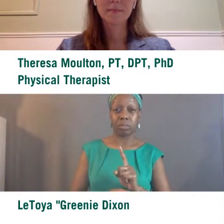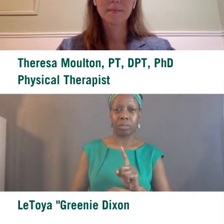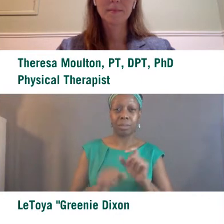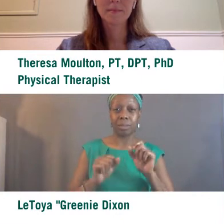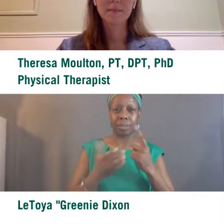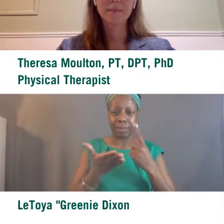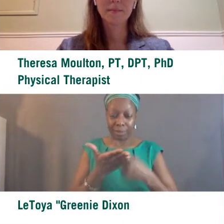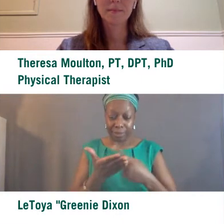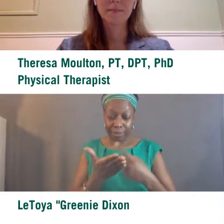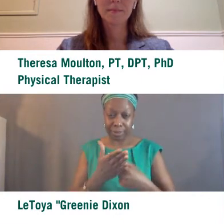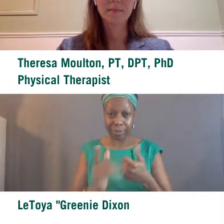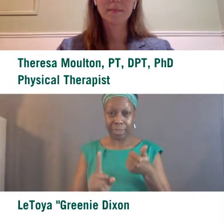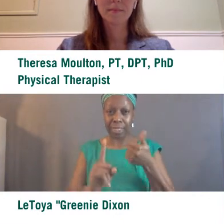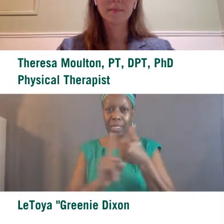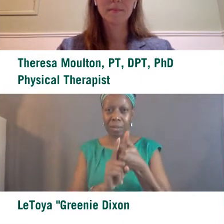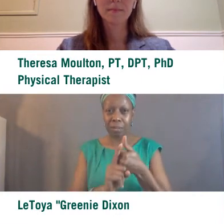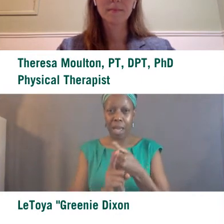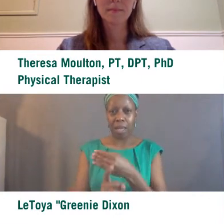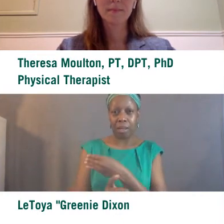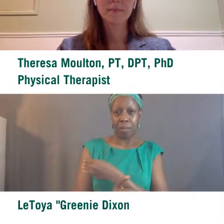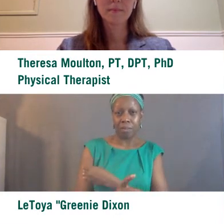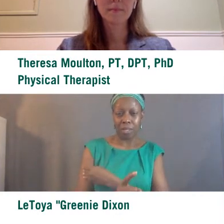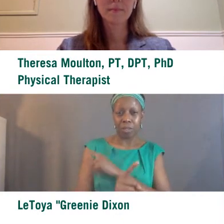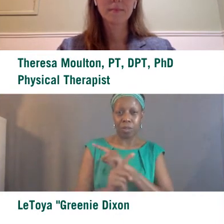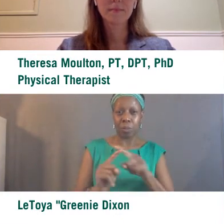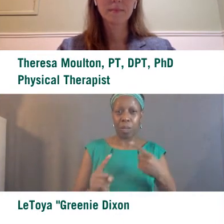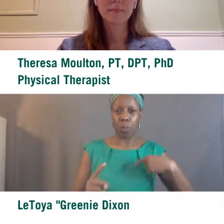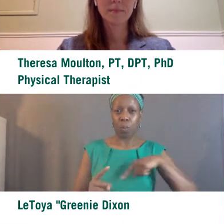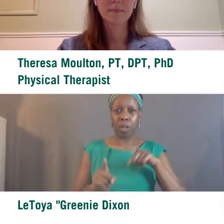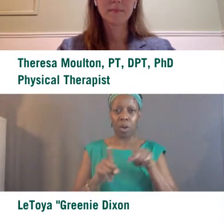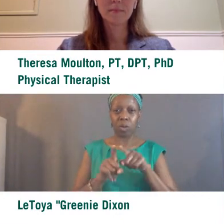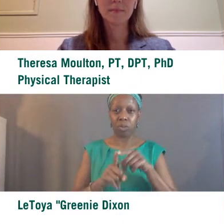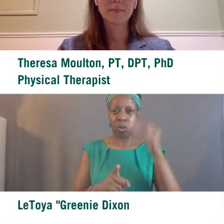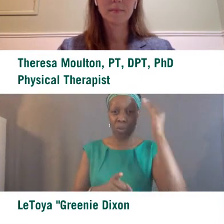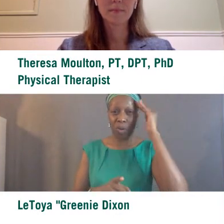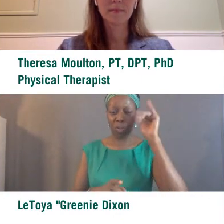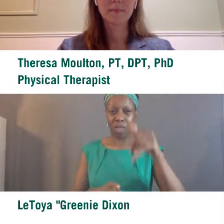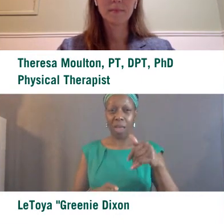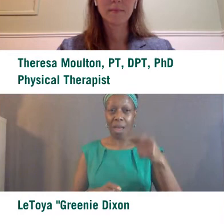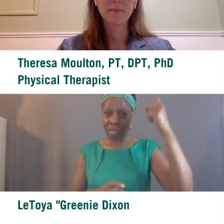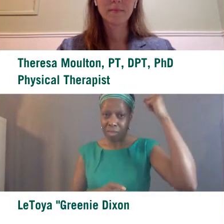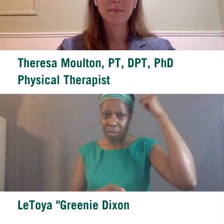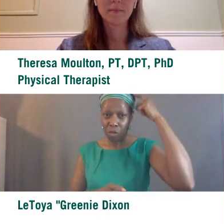of muscle, but we know that the brain is also very adaptable.